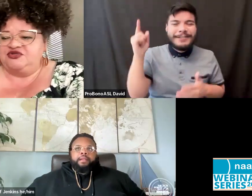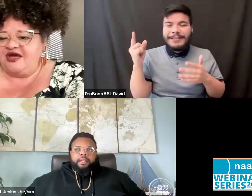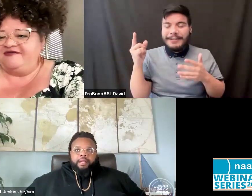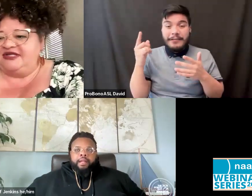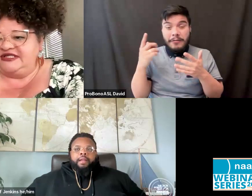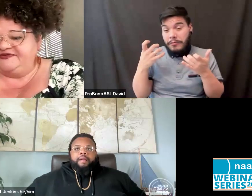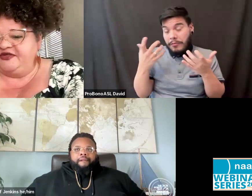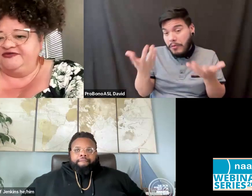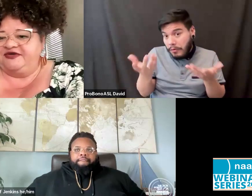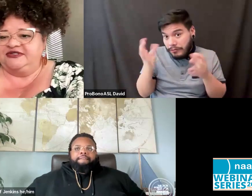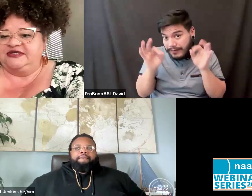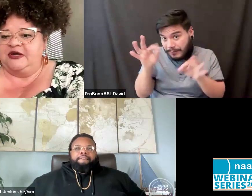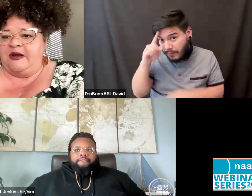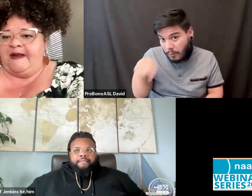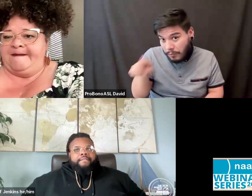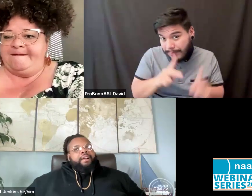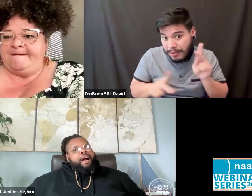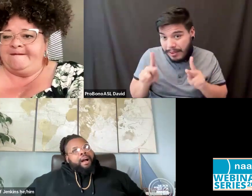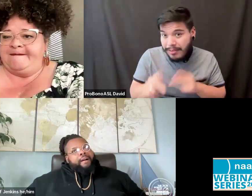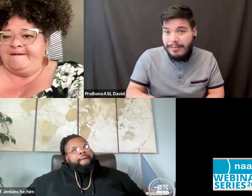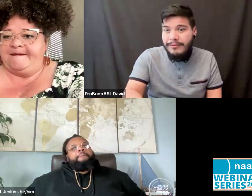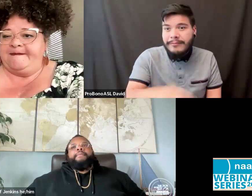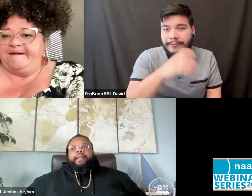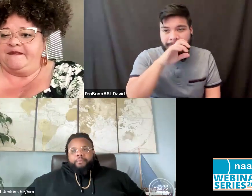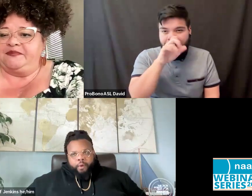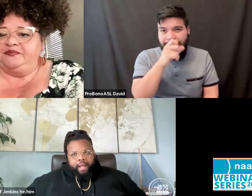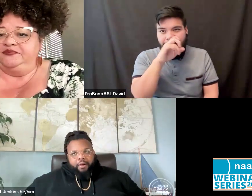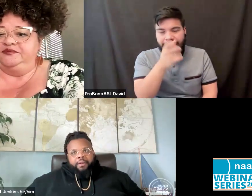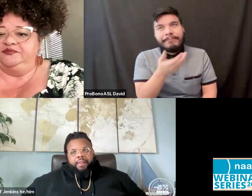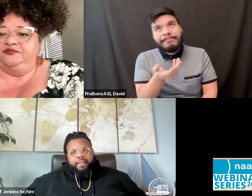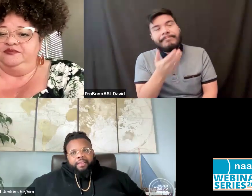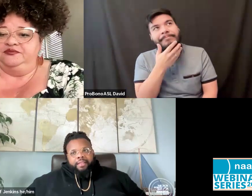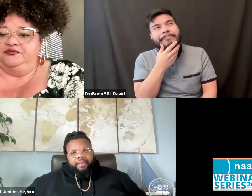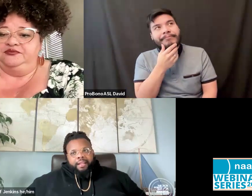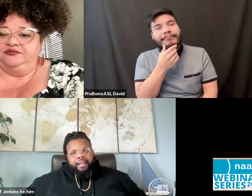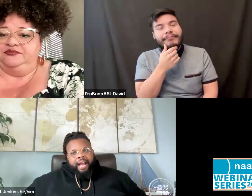Do you have any tips for those folks? Well,